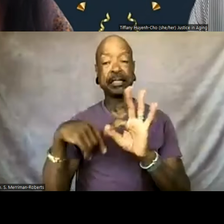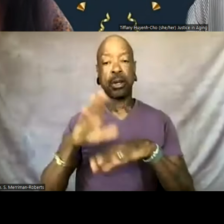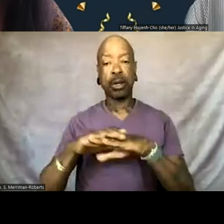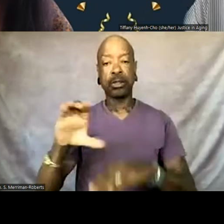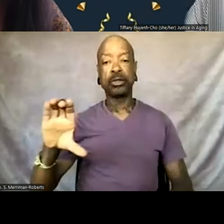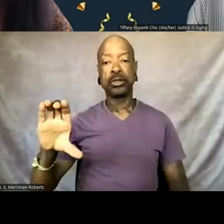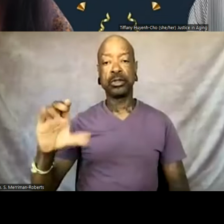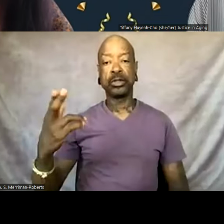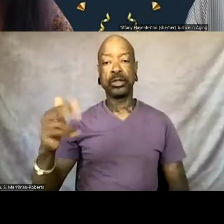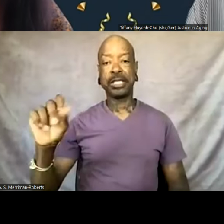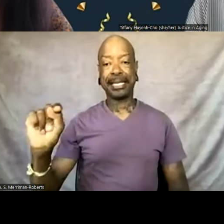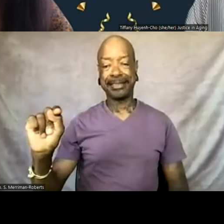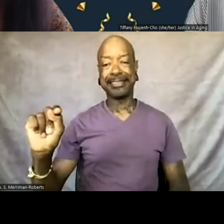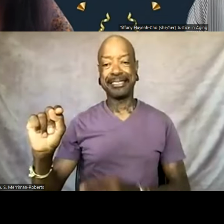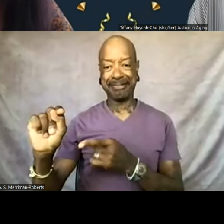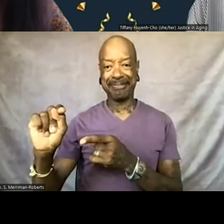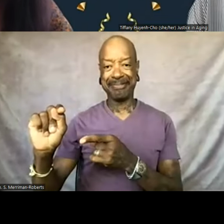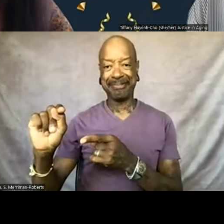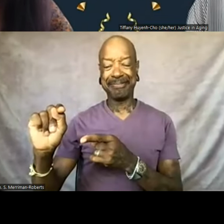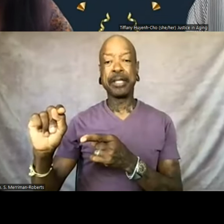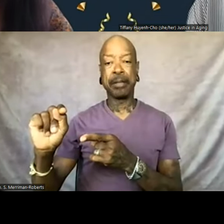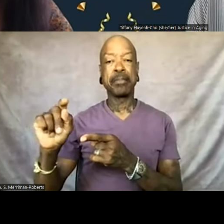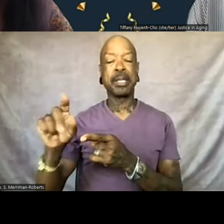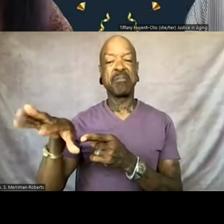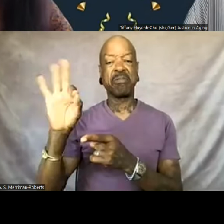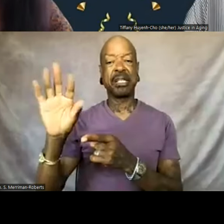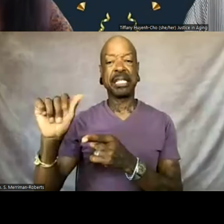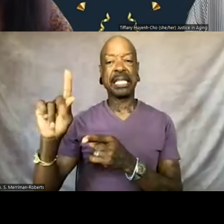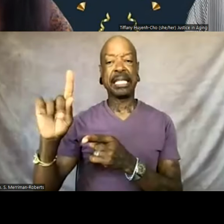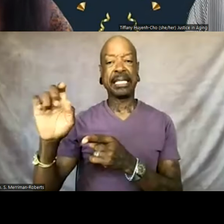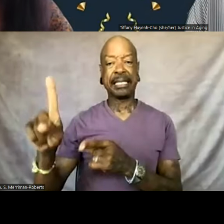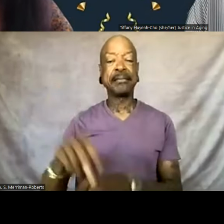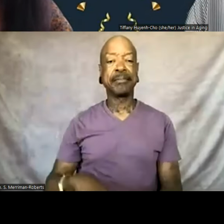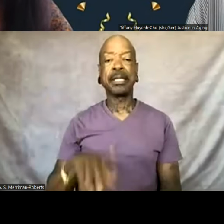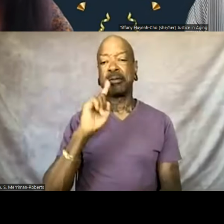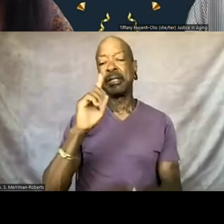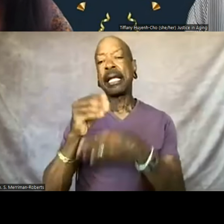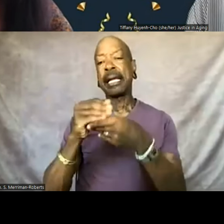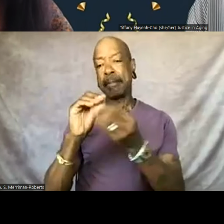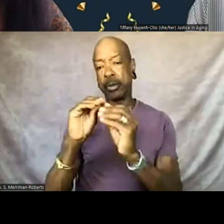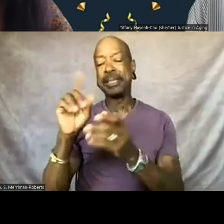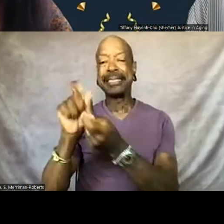the details about this. And we put them all on SDA's